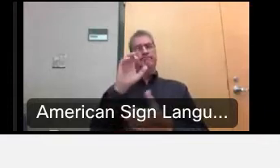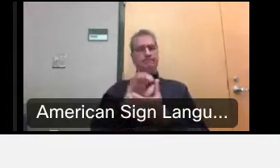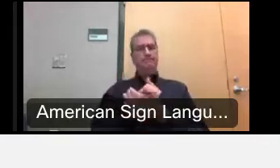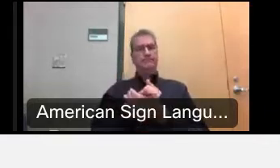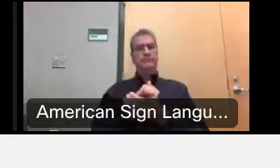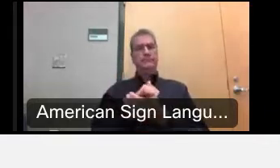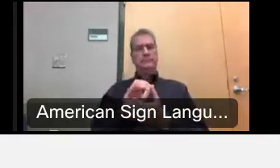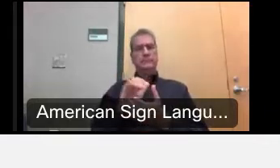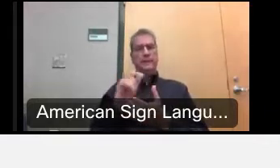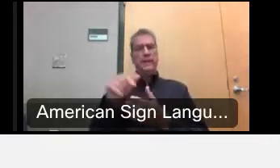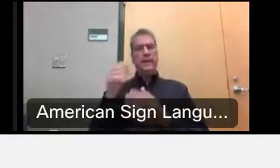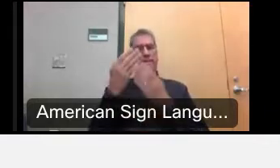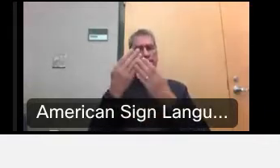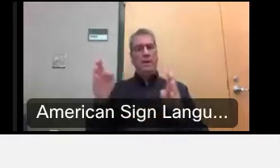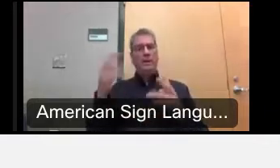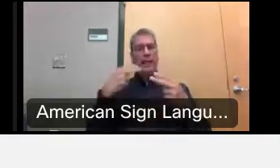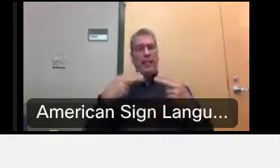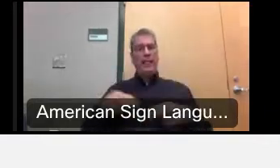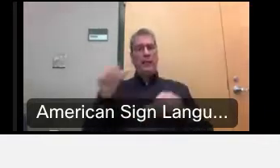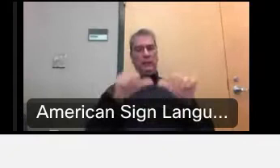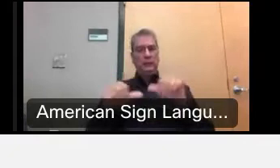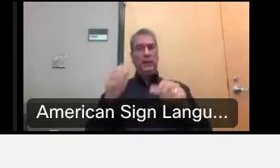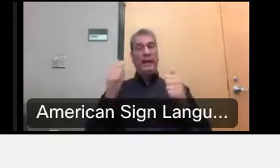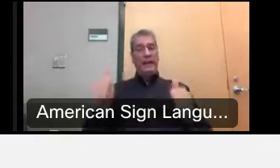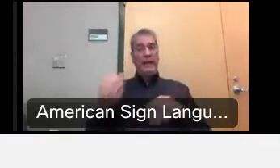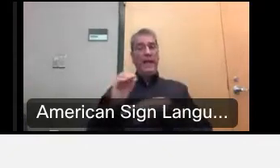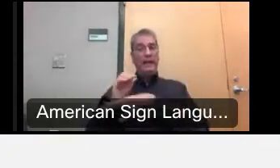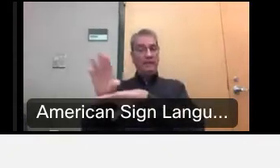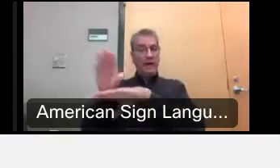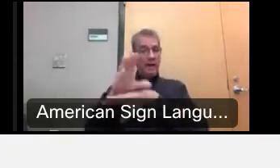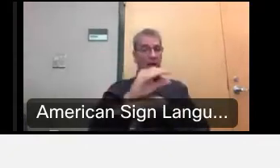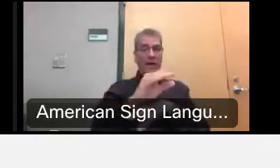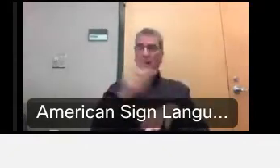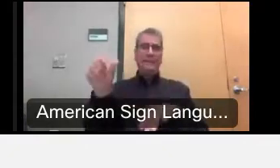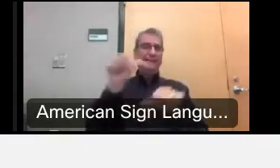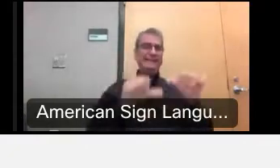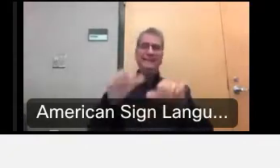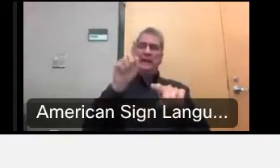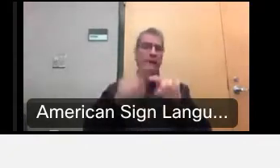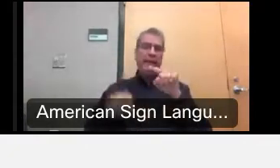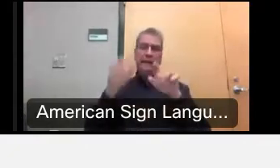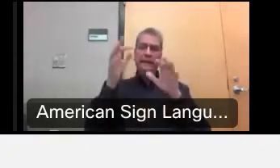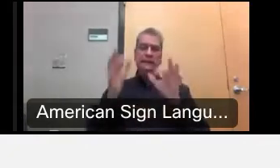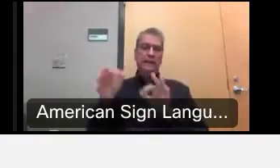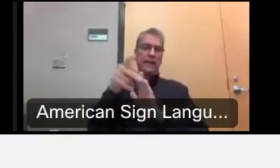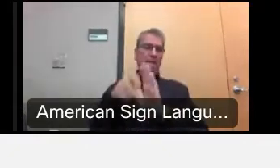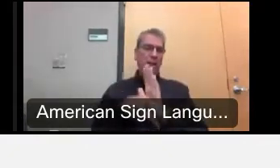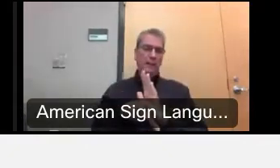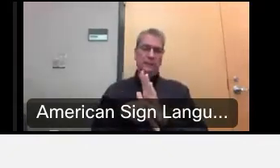public health science can advise, but science can't decide policy because all of the things